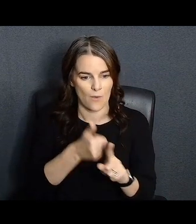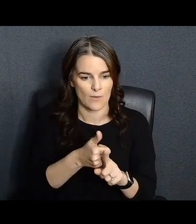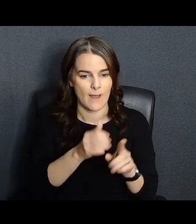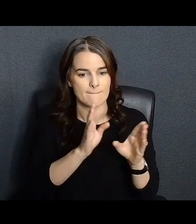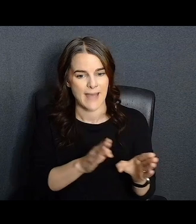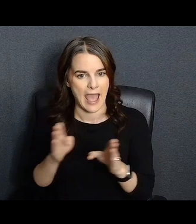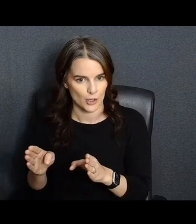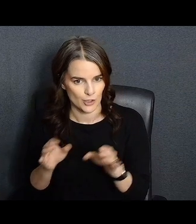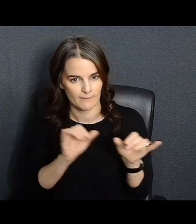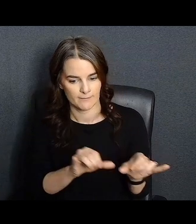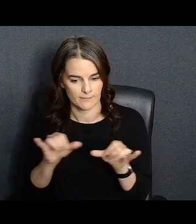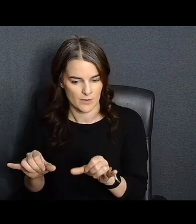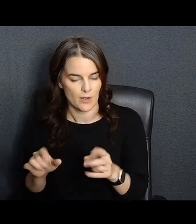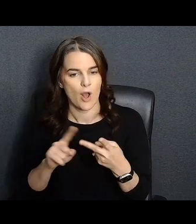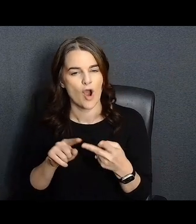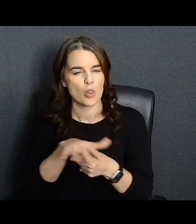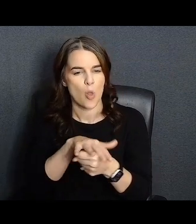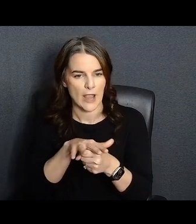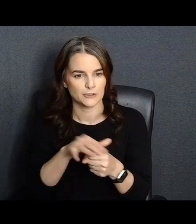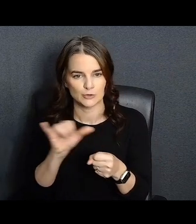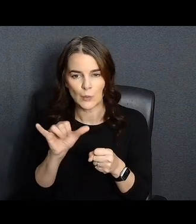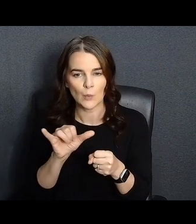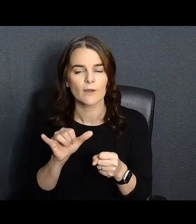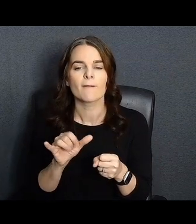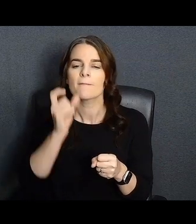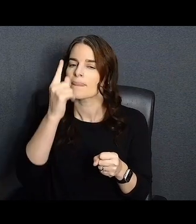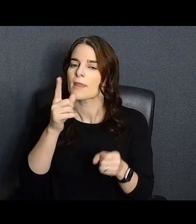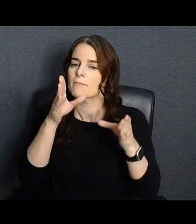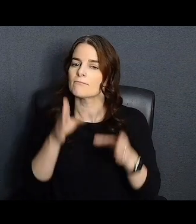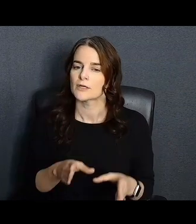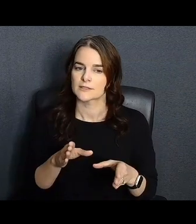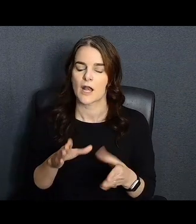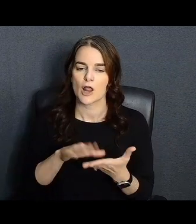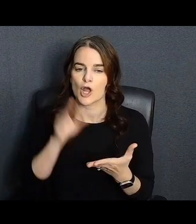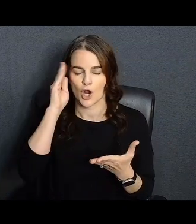The idea is that the person learns to navigate their system through muscle memory